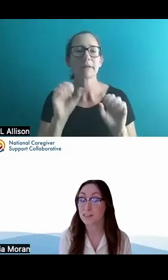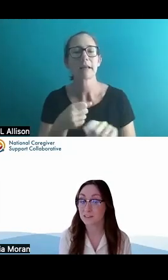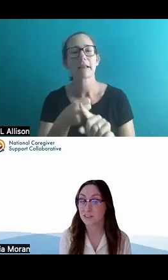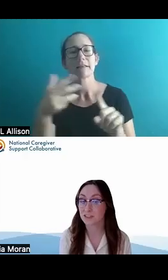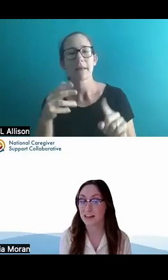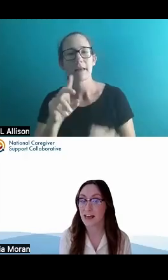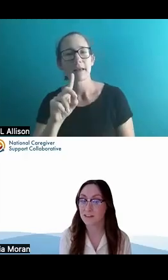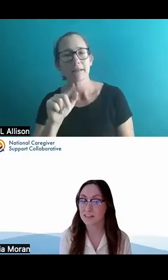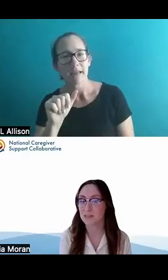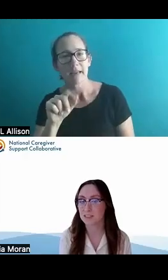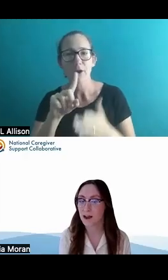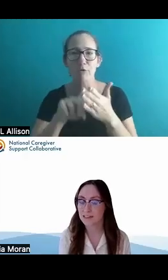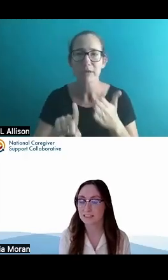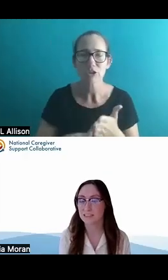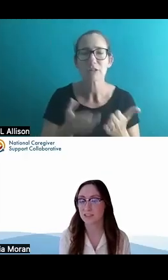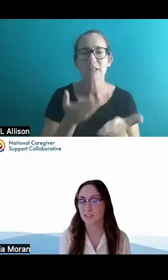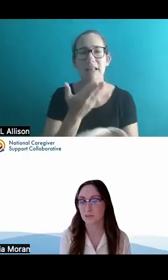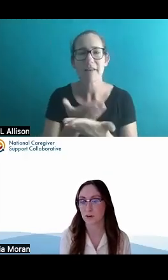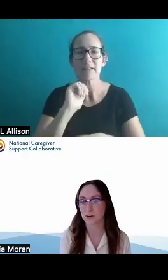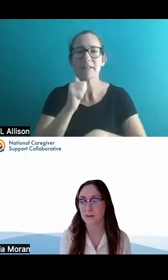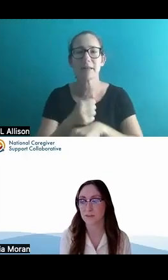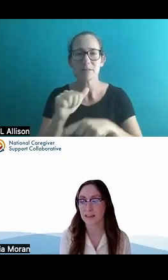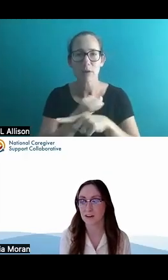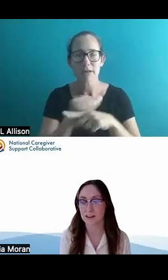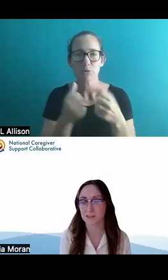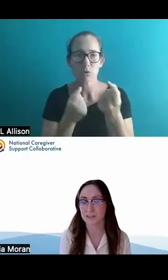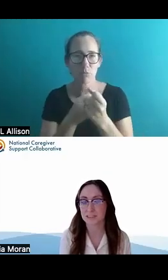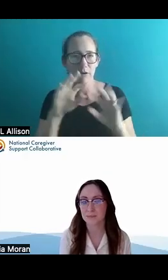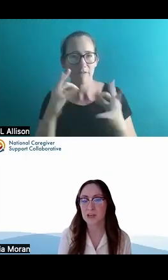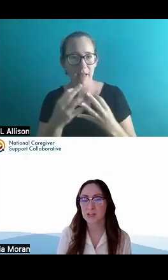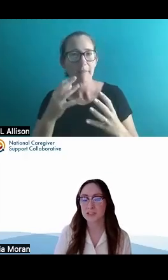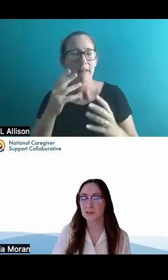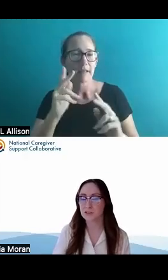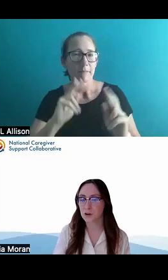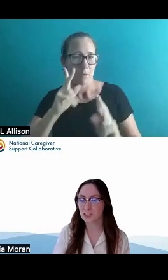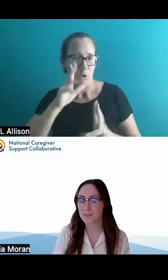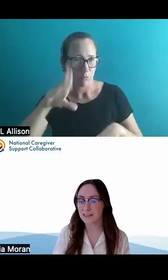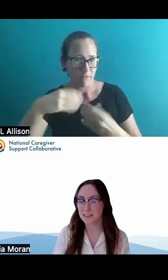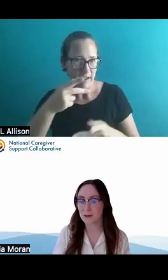research and evidence-based practices to support family caregivers? So, George, I'm thinking this